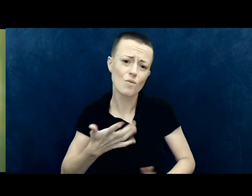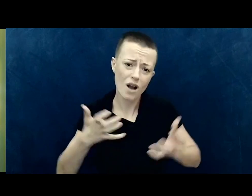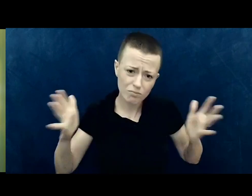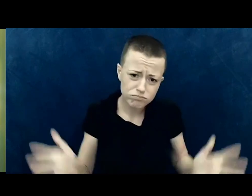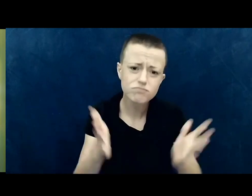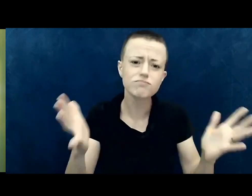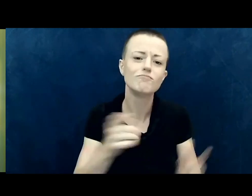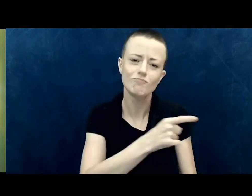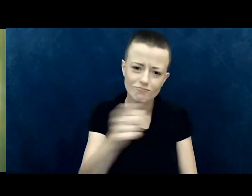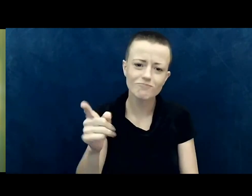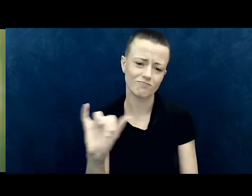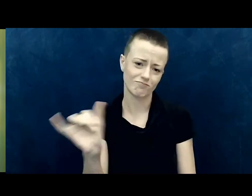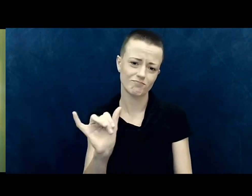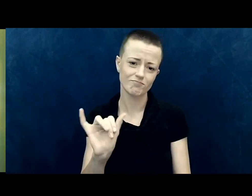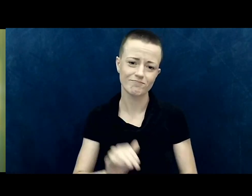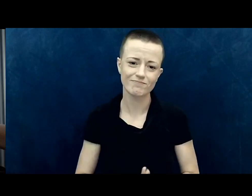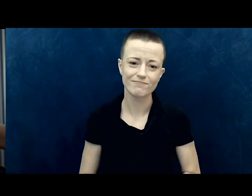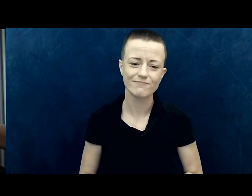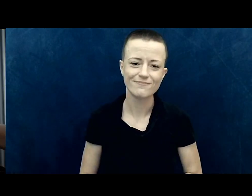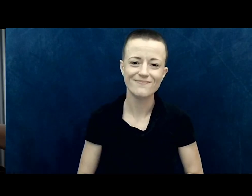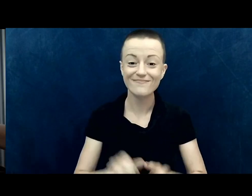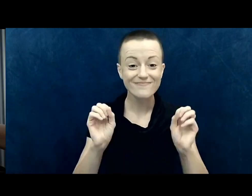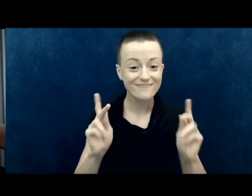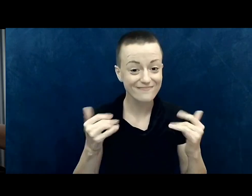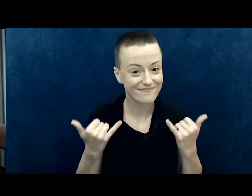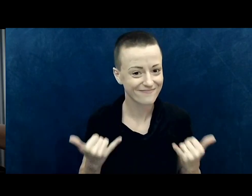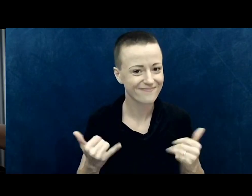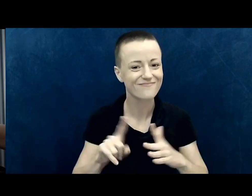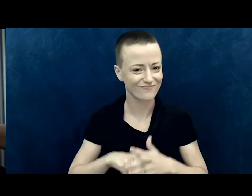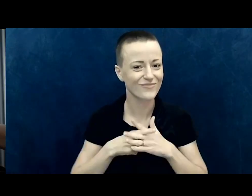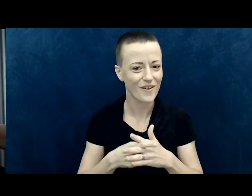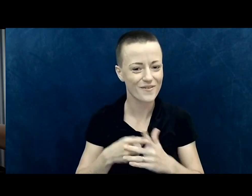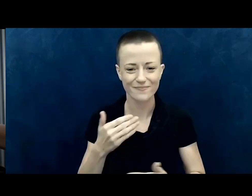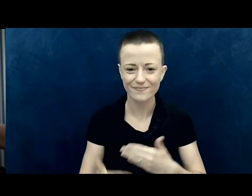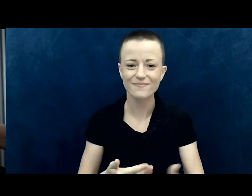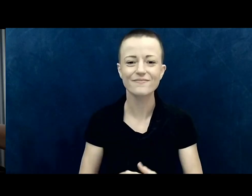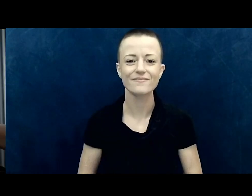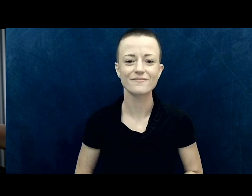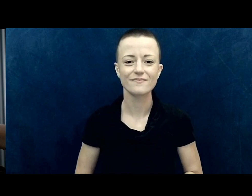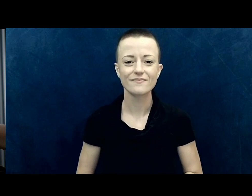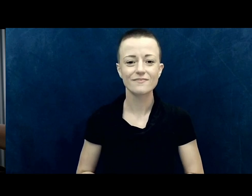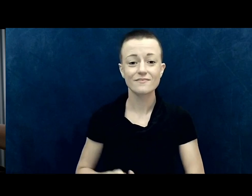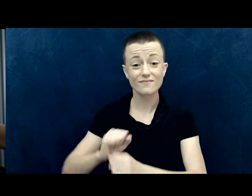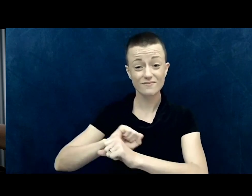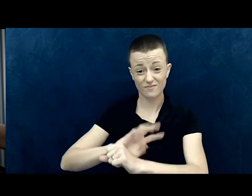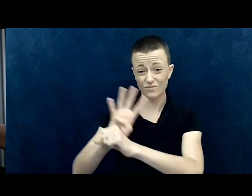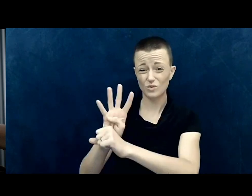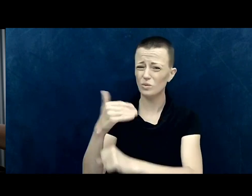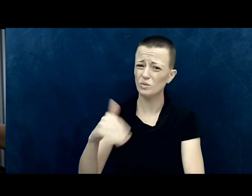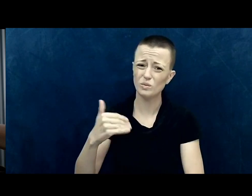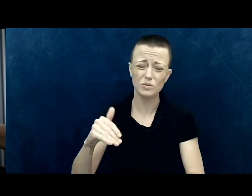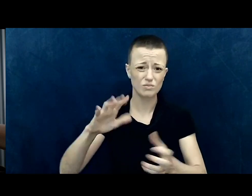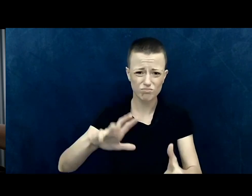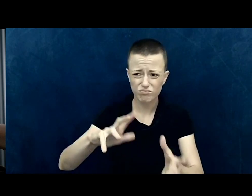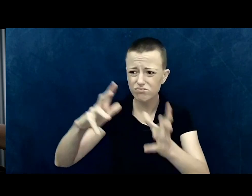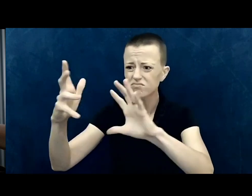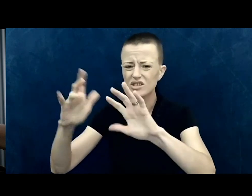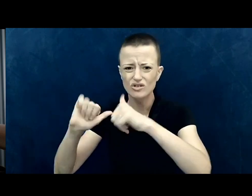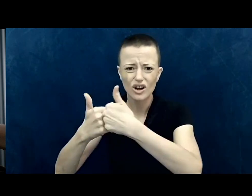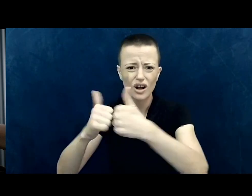Okay, let’s get started. The pandemic is unprecedented - experts and volunteers from across industries have come together